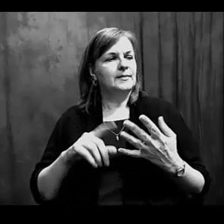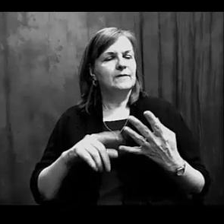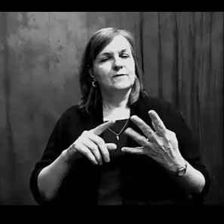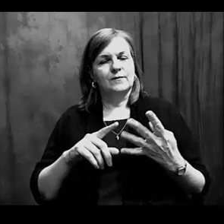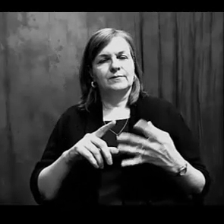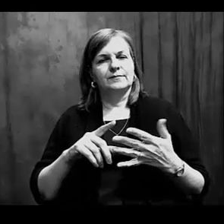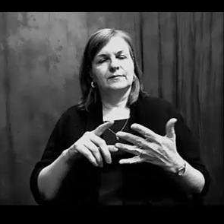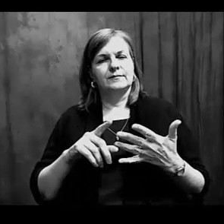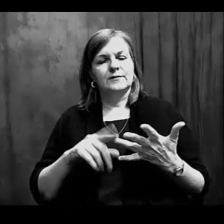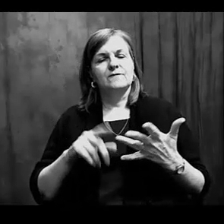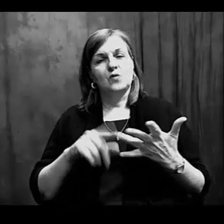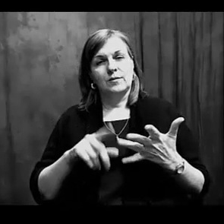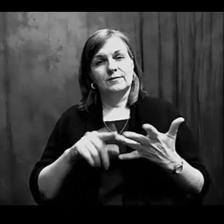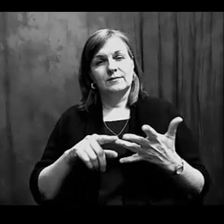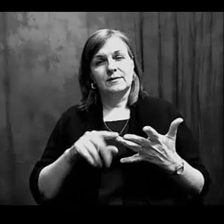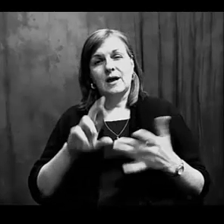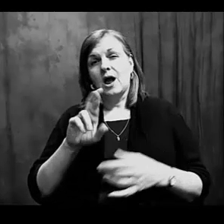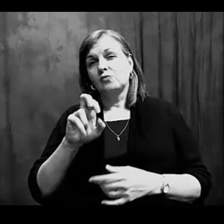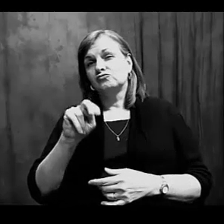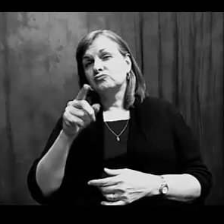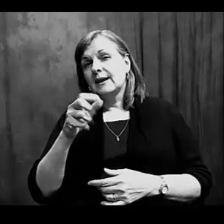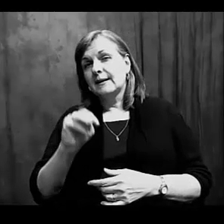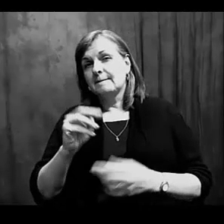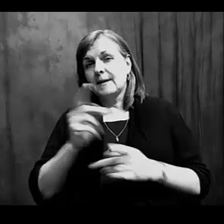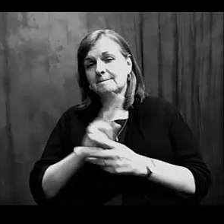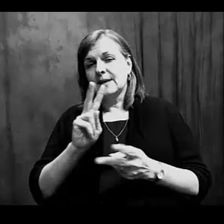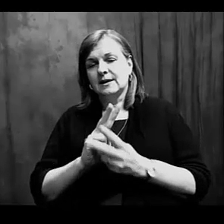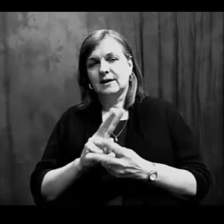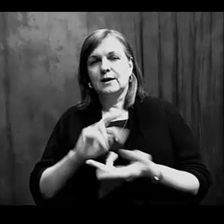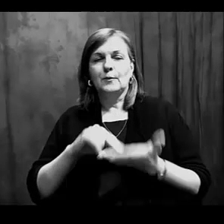random mating -- this means that the next person that you bump into